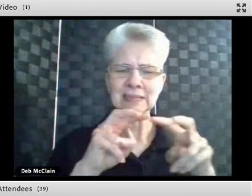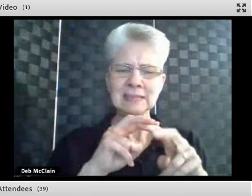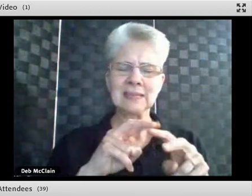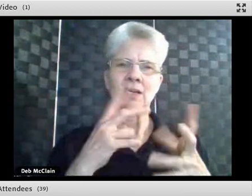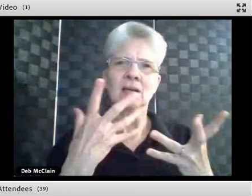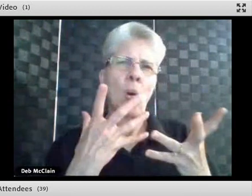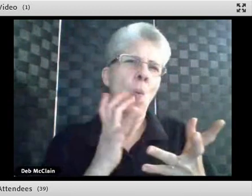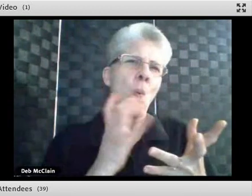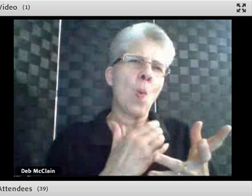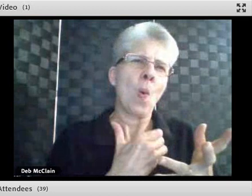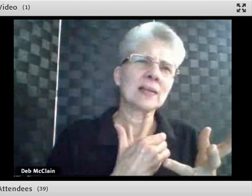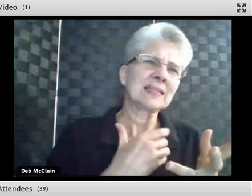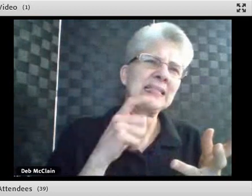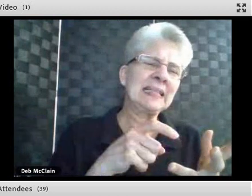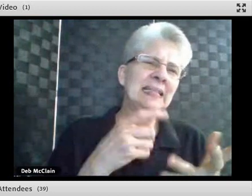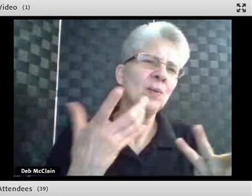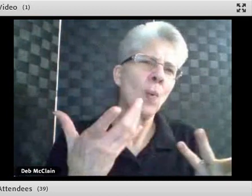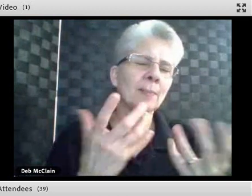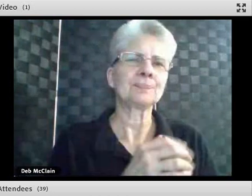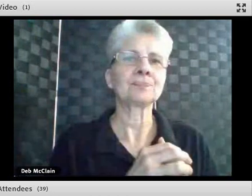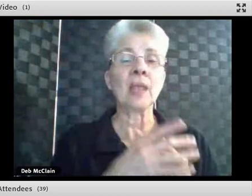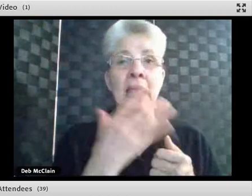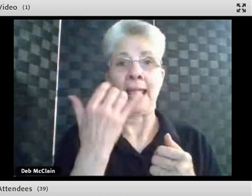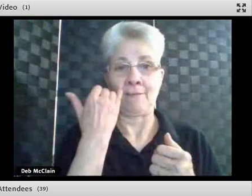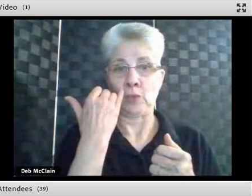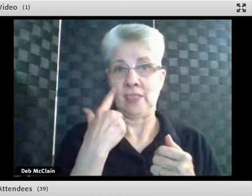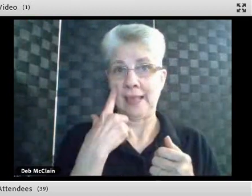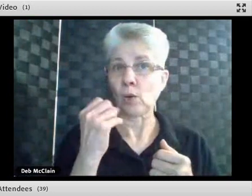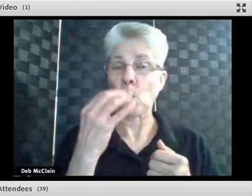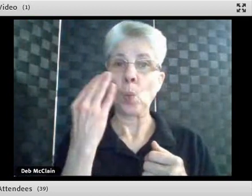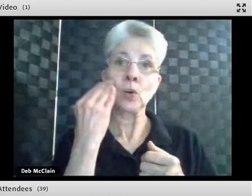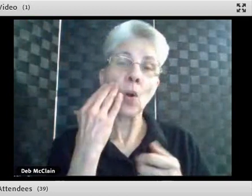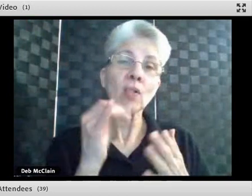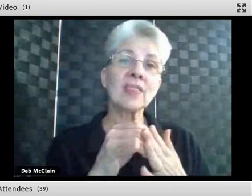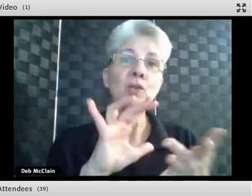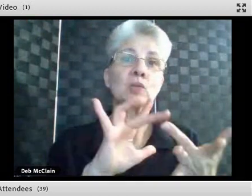about what's already going on. If you think or know that your digital objects